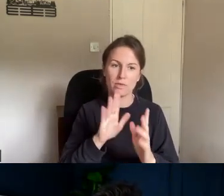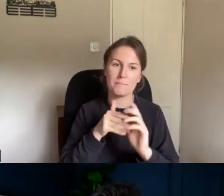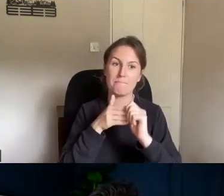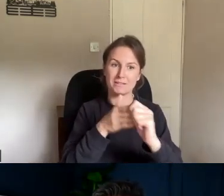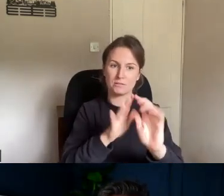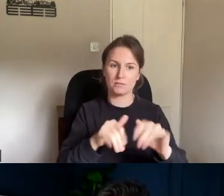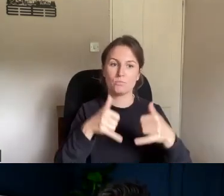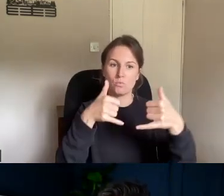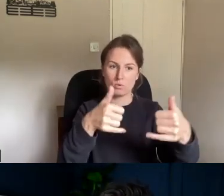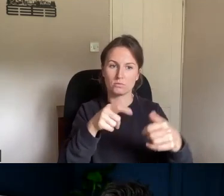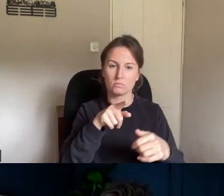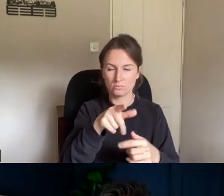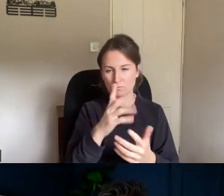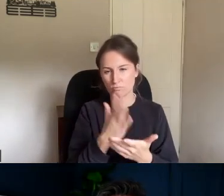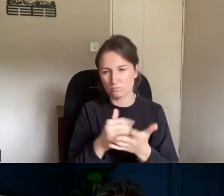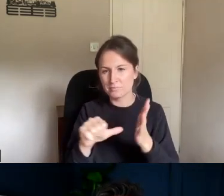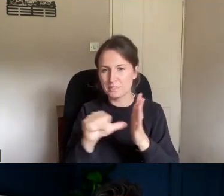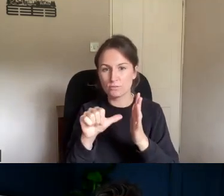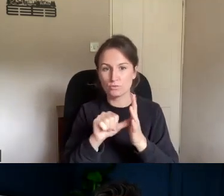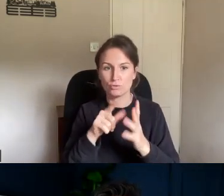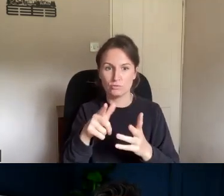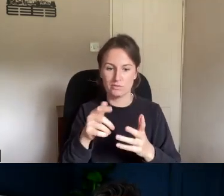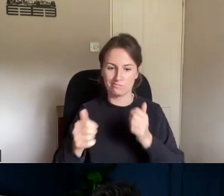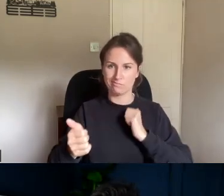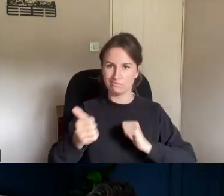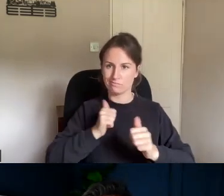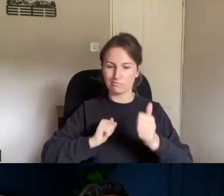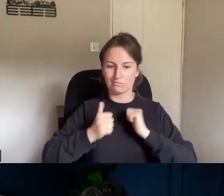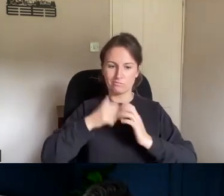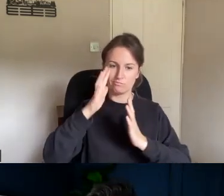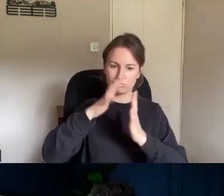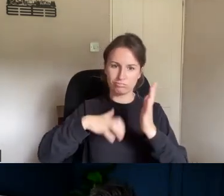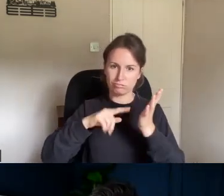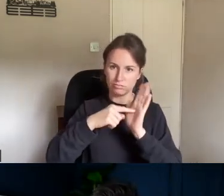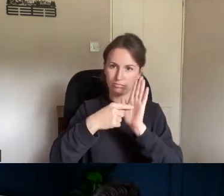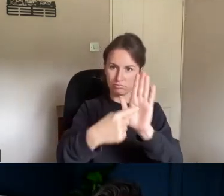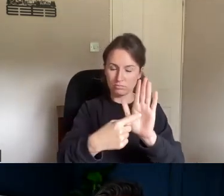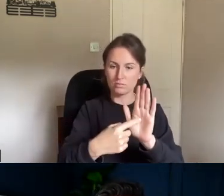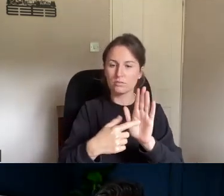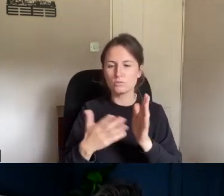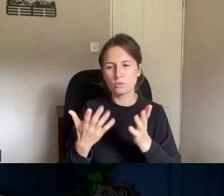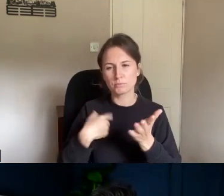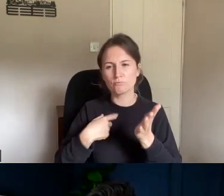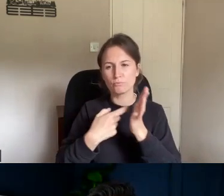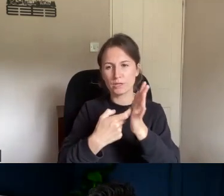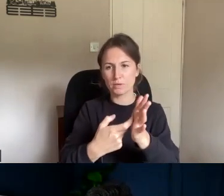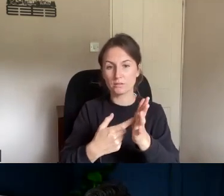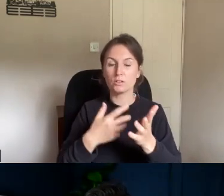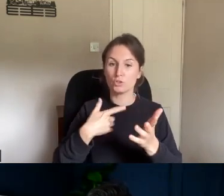it's really hard to sell yourself, I do recommend getting somebody else to read it and help you with that application.